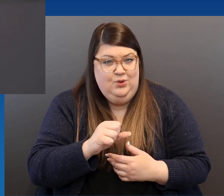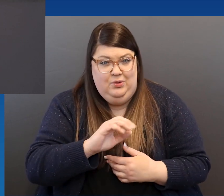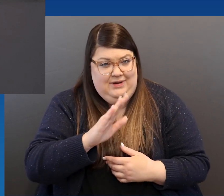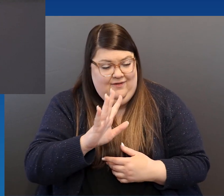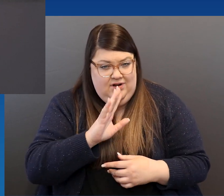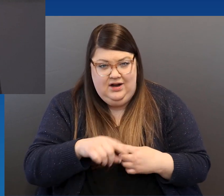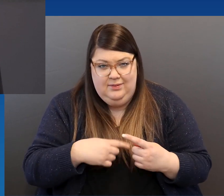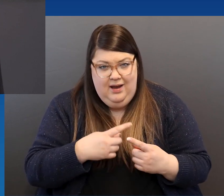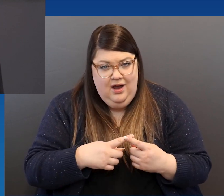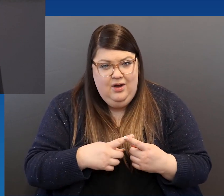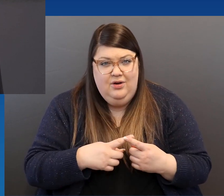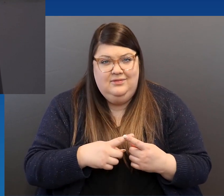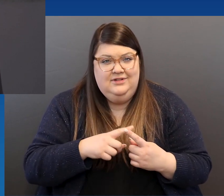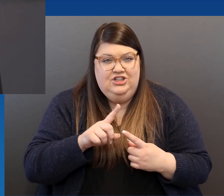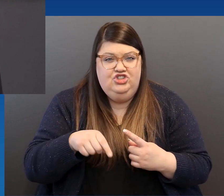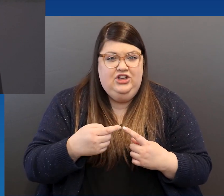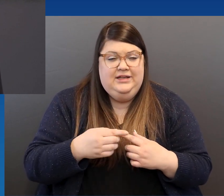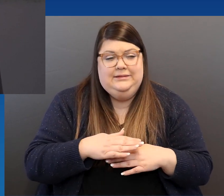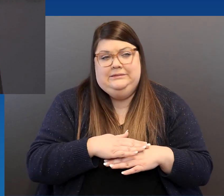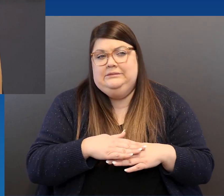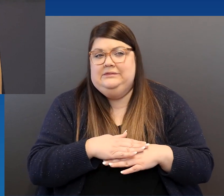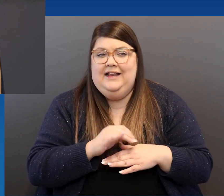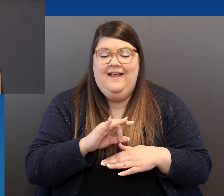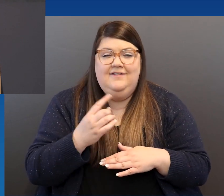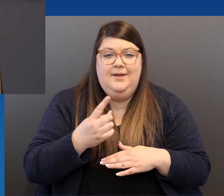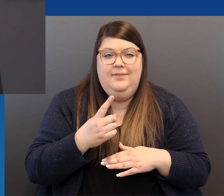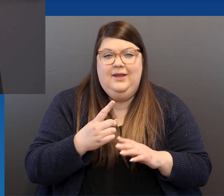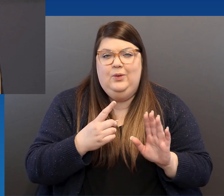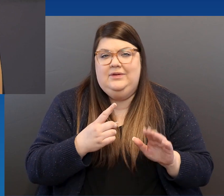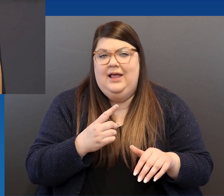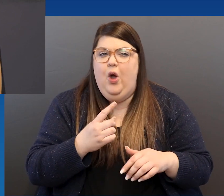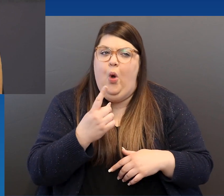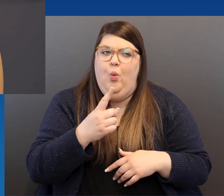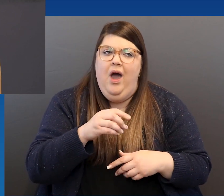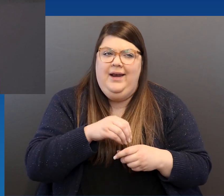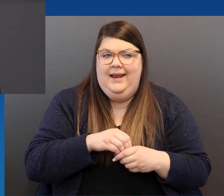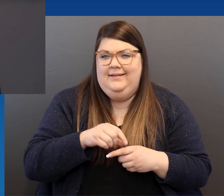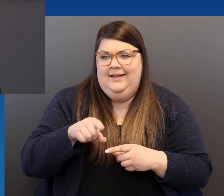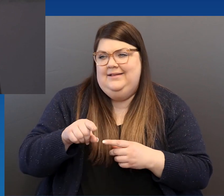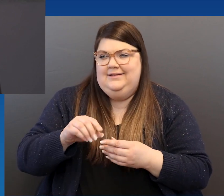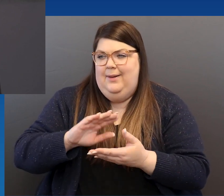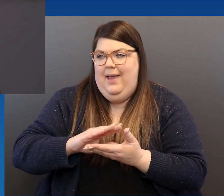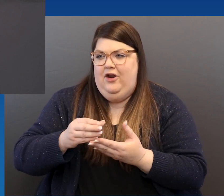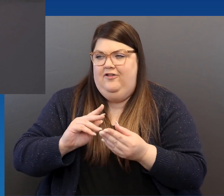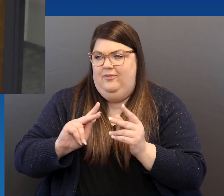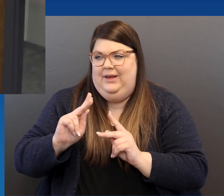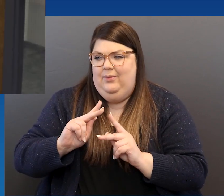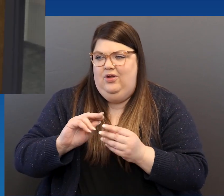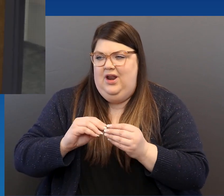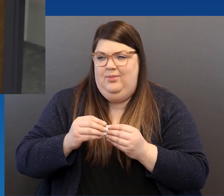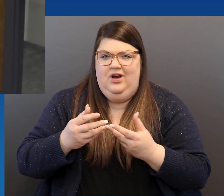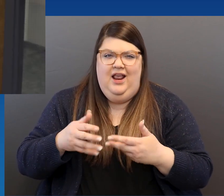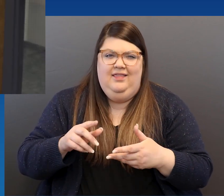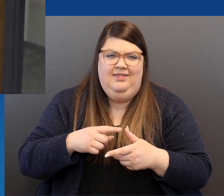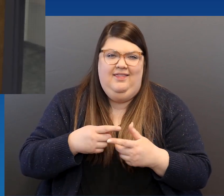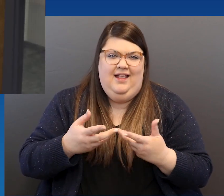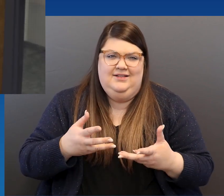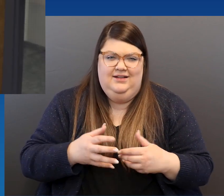It was always just kind of, if it was something, it was like one in something people and then they'd just move onto the next thing. This kind of stuff isn't taken seriously